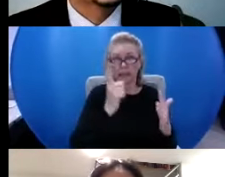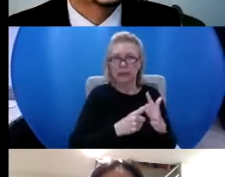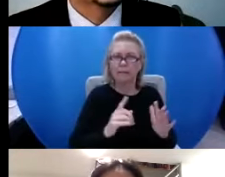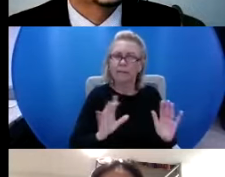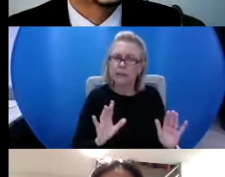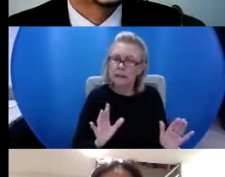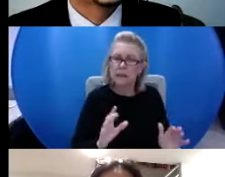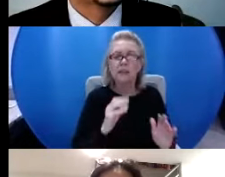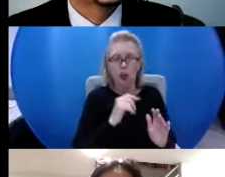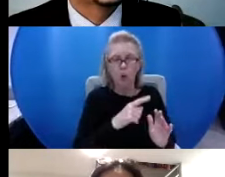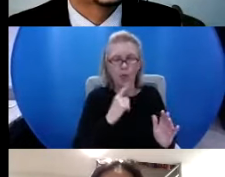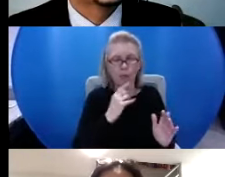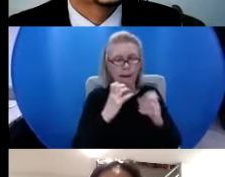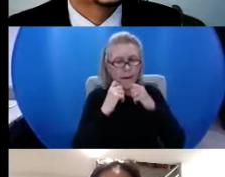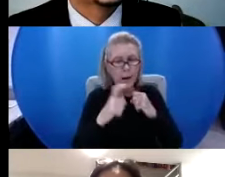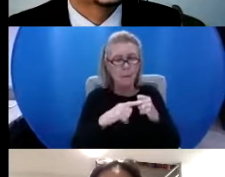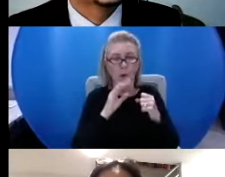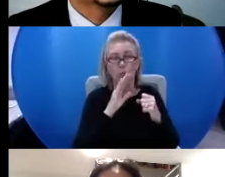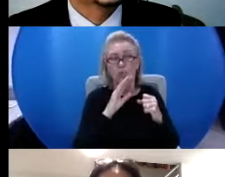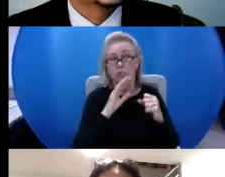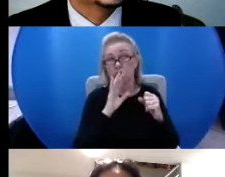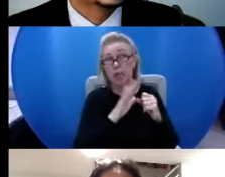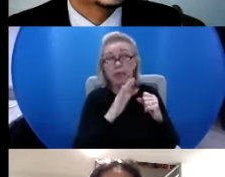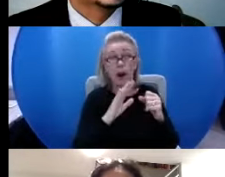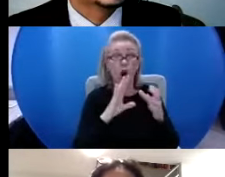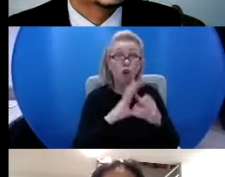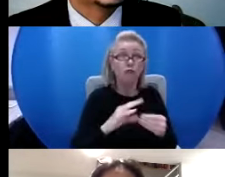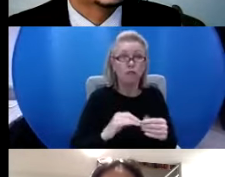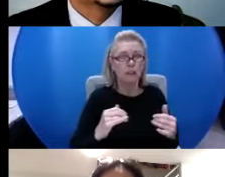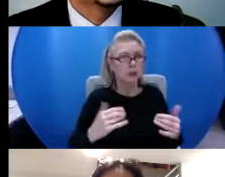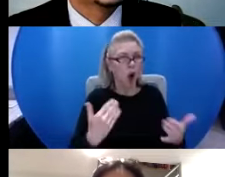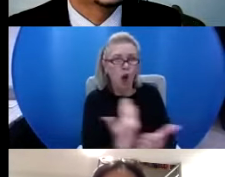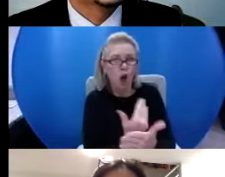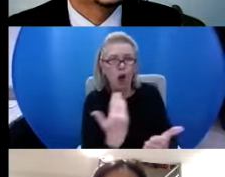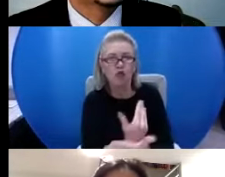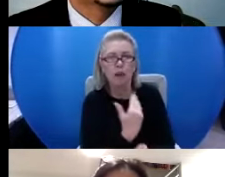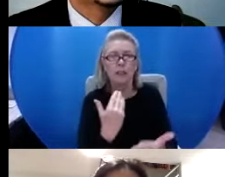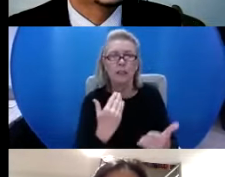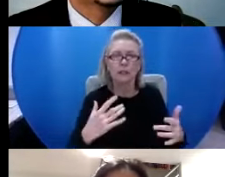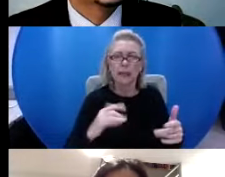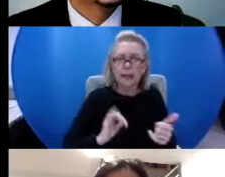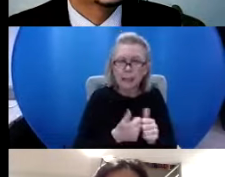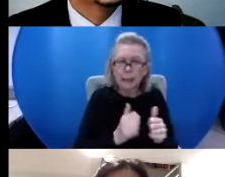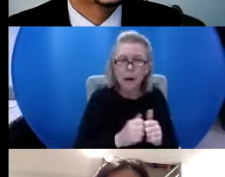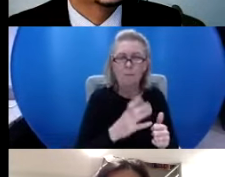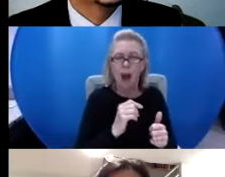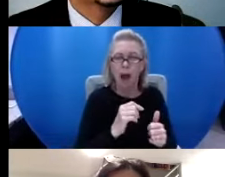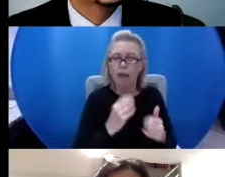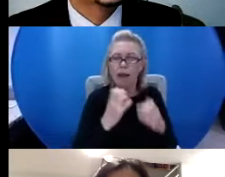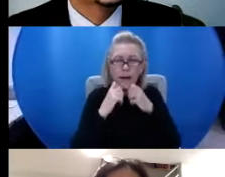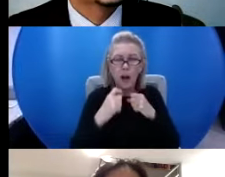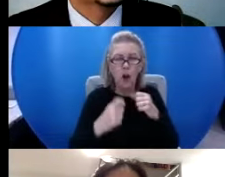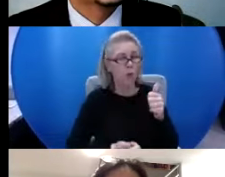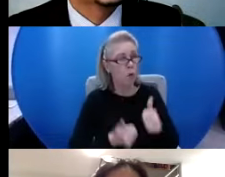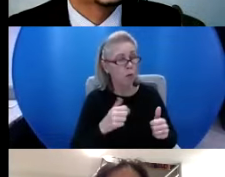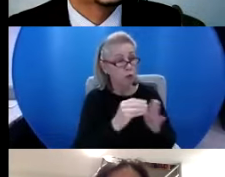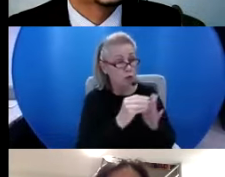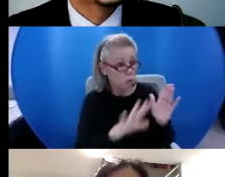events and information, and they care if their student's experience is positive or pleasant.